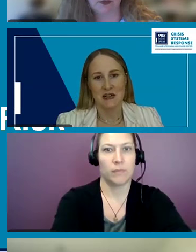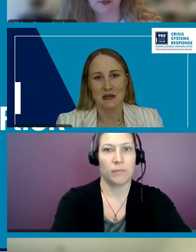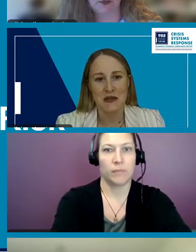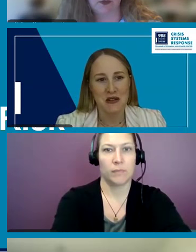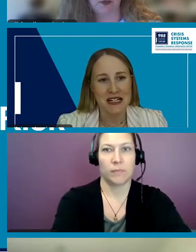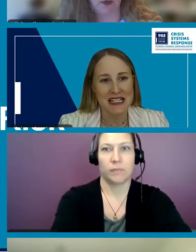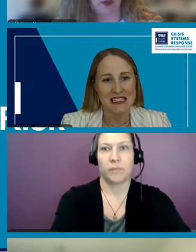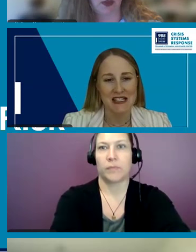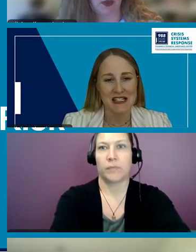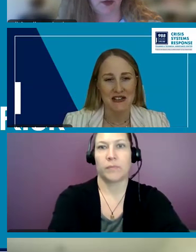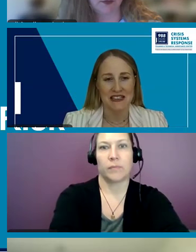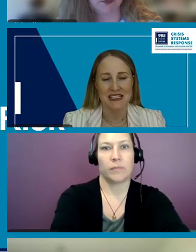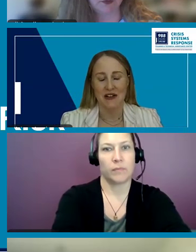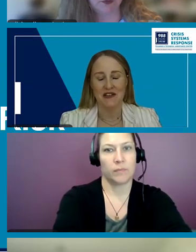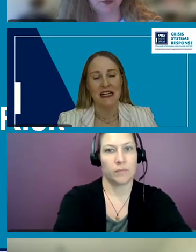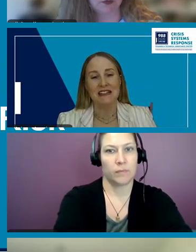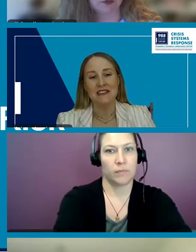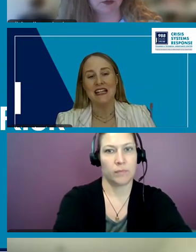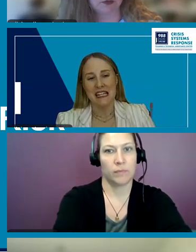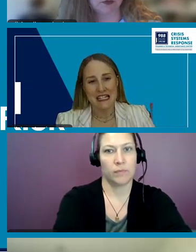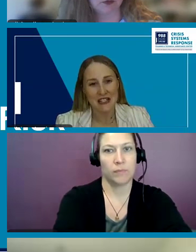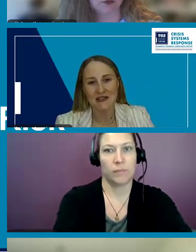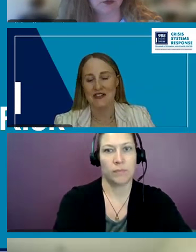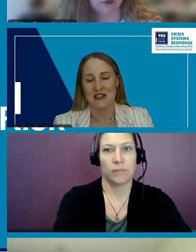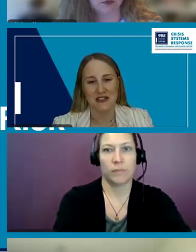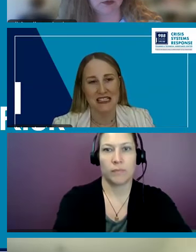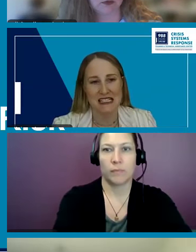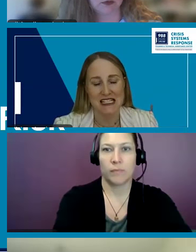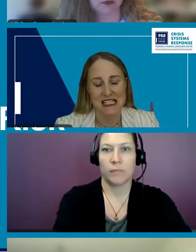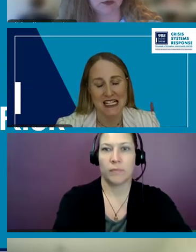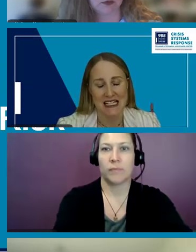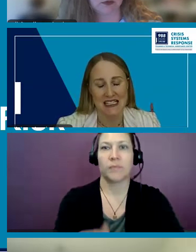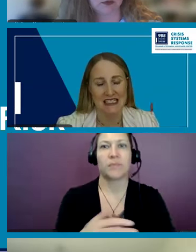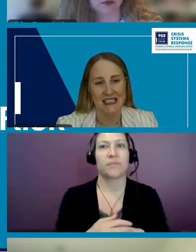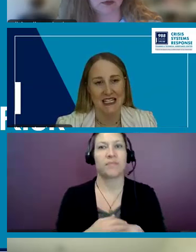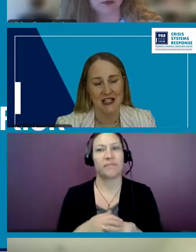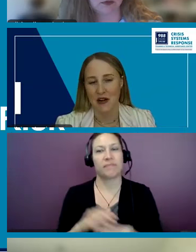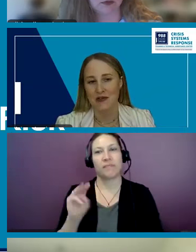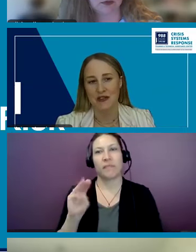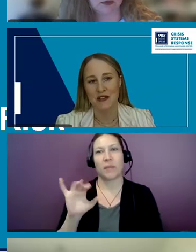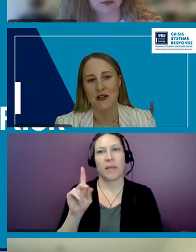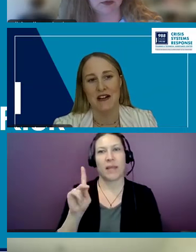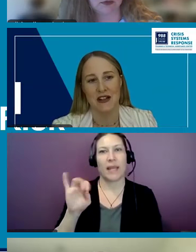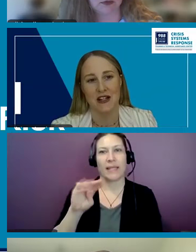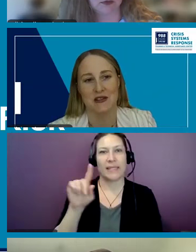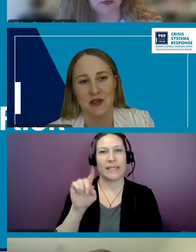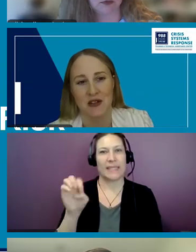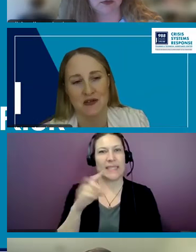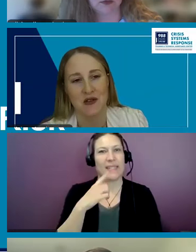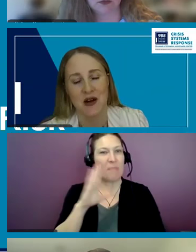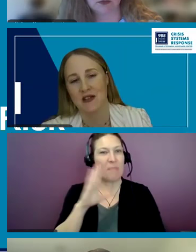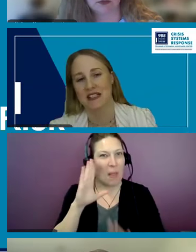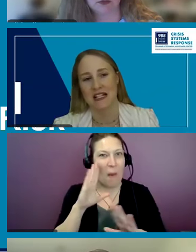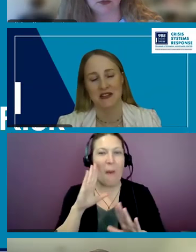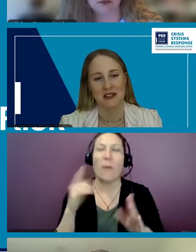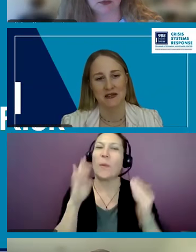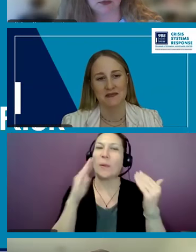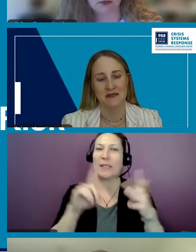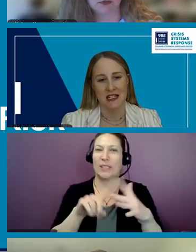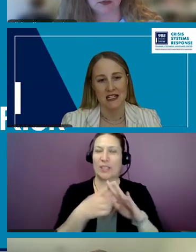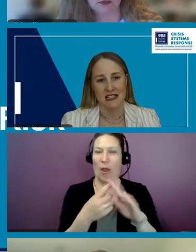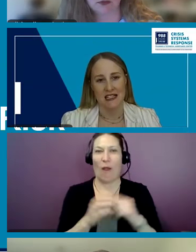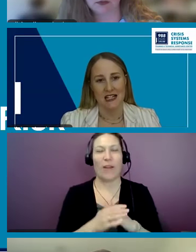We will go ahead and get started. So a final thank you for joining us today. And hopefully you are having some wonderful weather this afternoon.